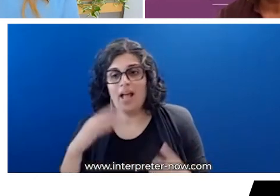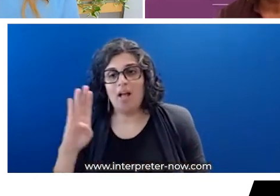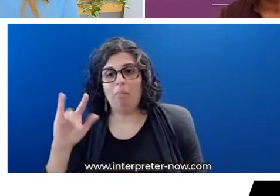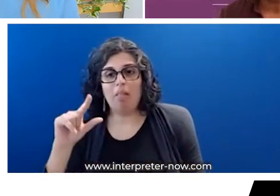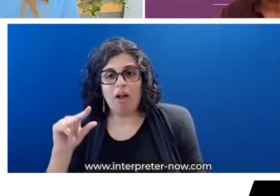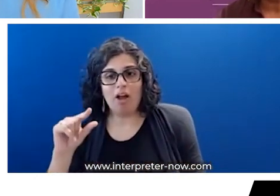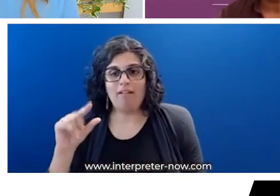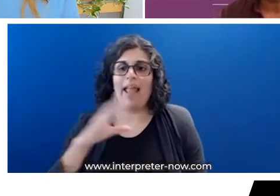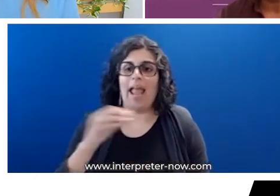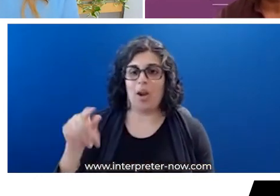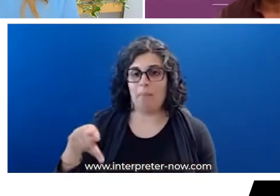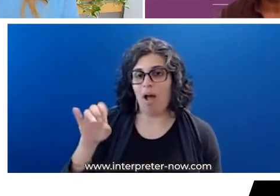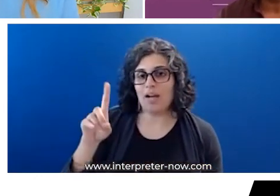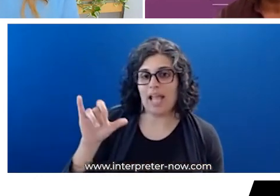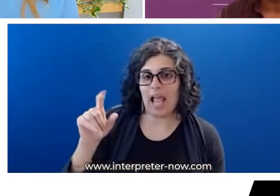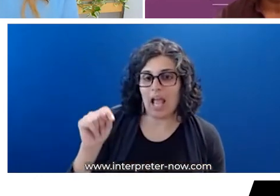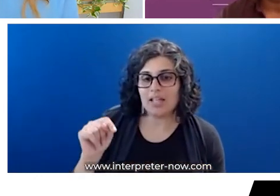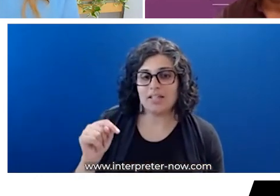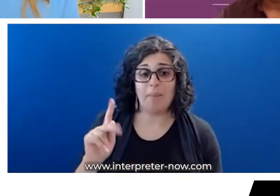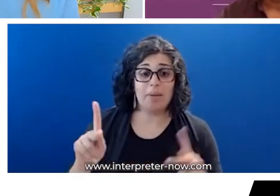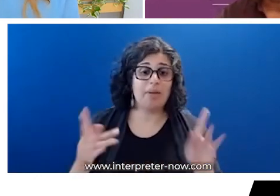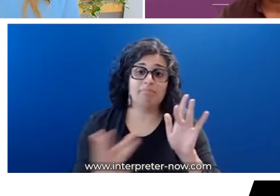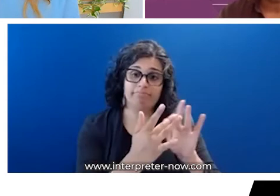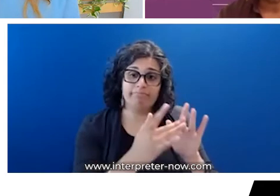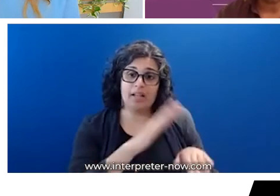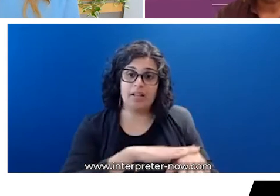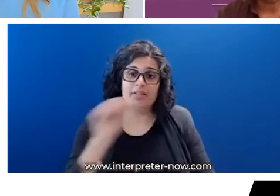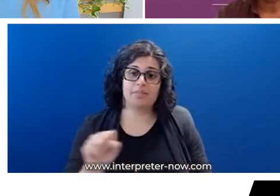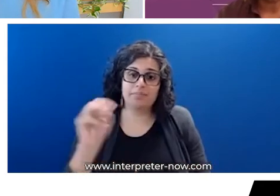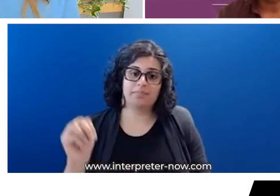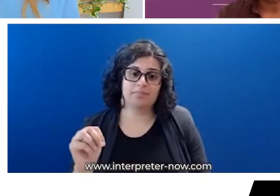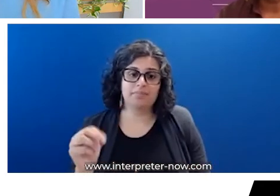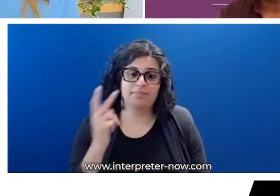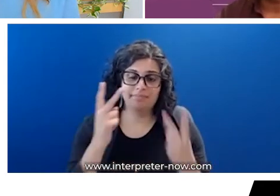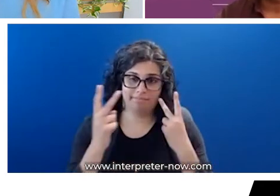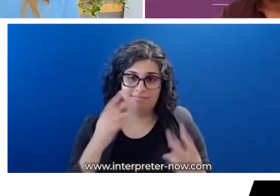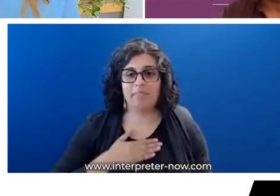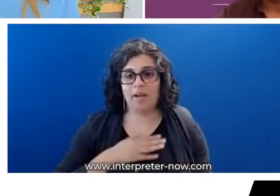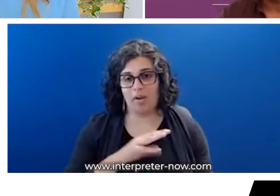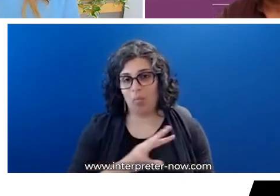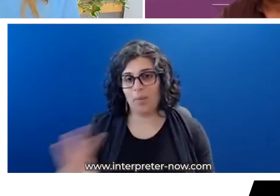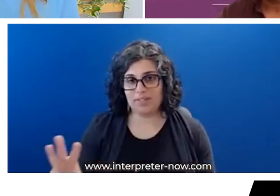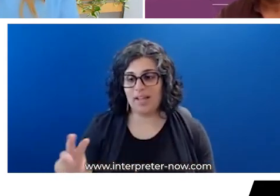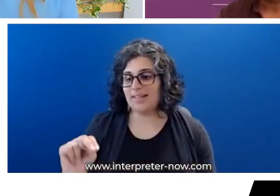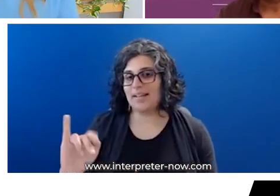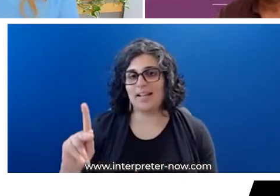And also, people can connect with me on social media by visiting my website, www.NikaWhite.com. Fantastic. Thank you.